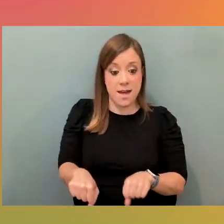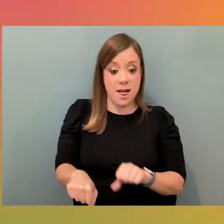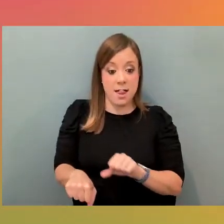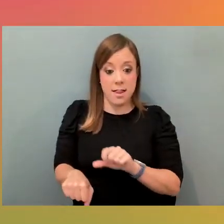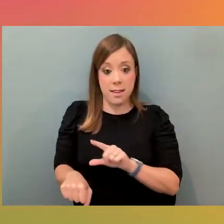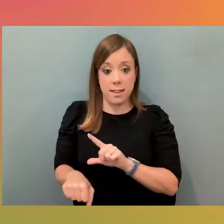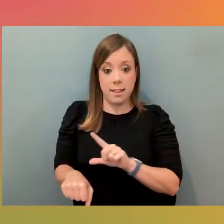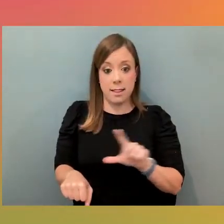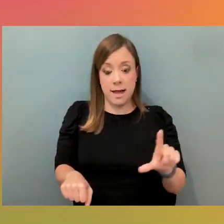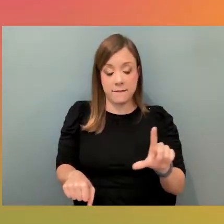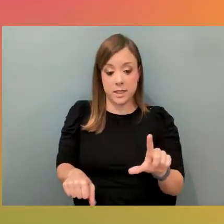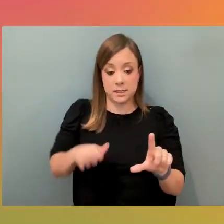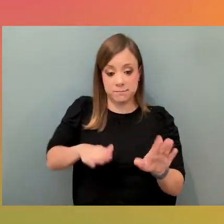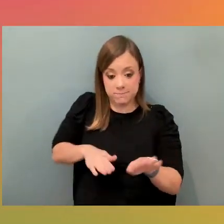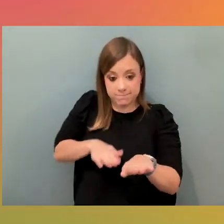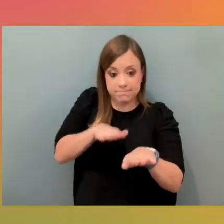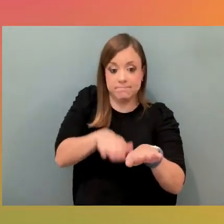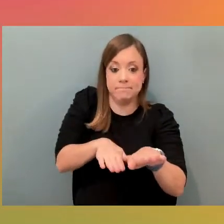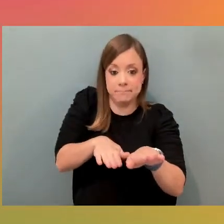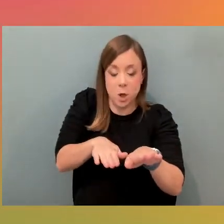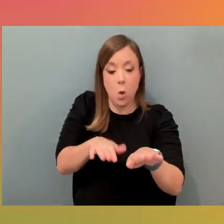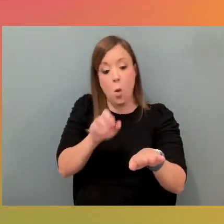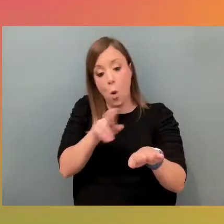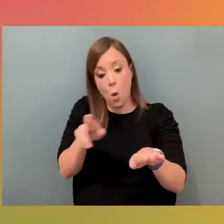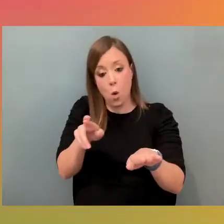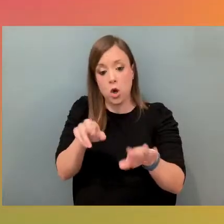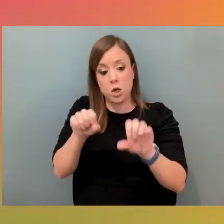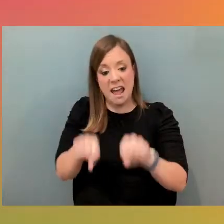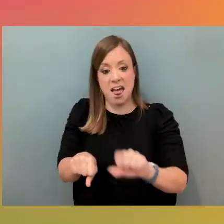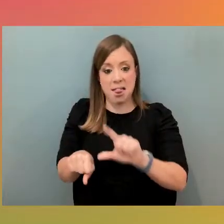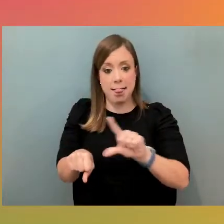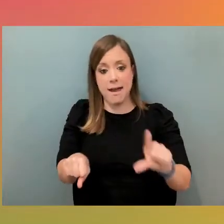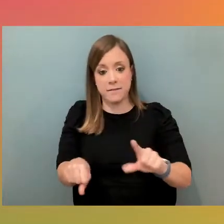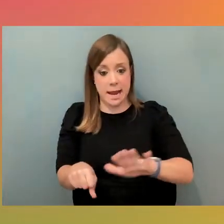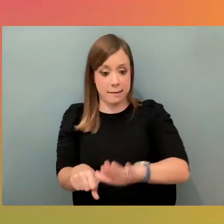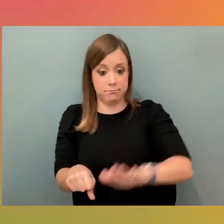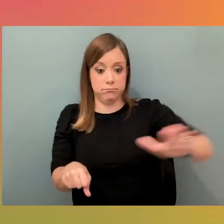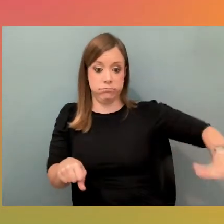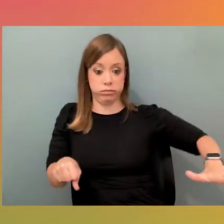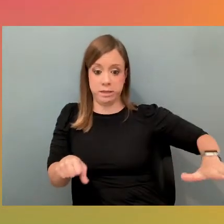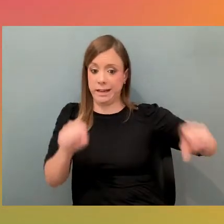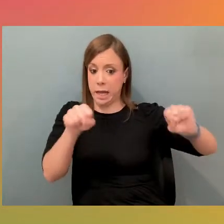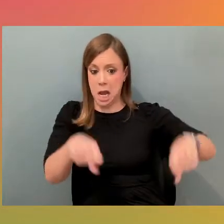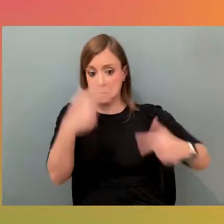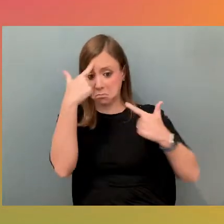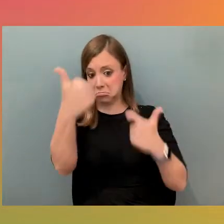THAN WELCOMED TO. BRING YOUR LEFT FOOT FORWARD